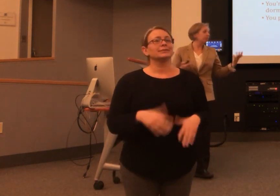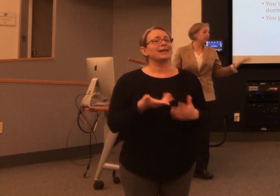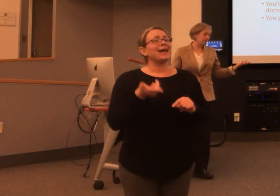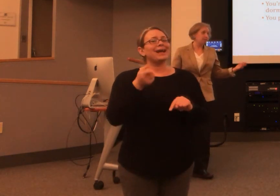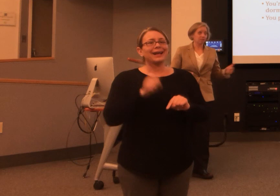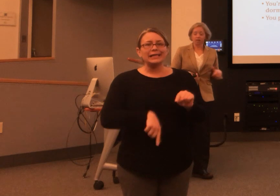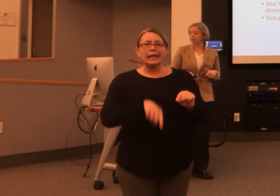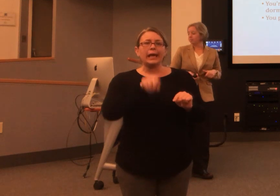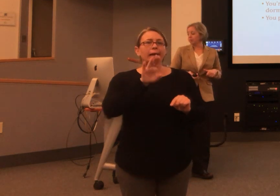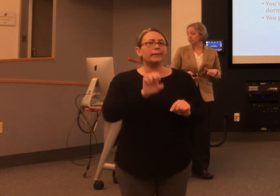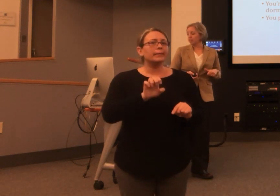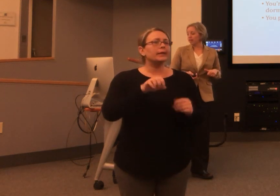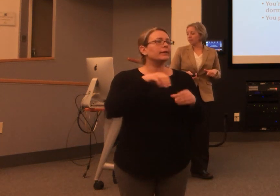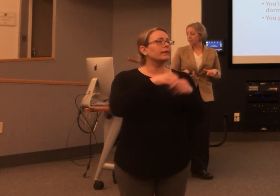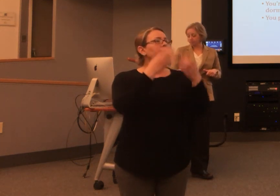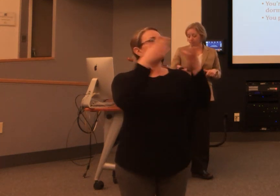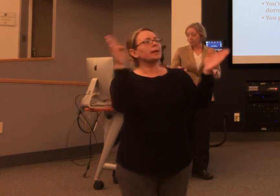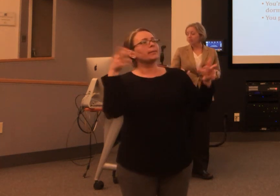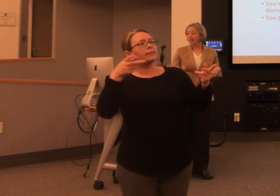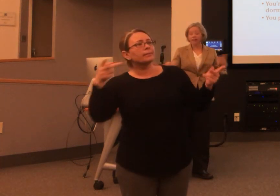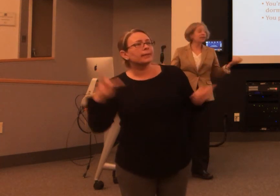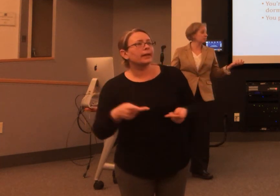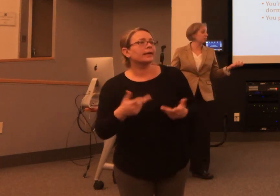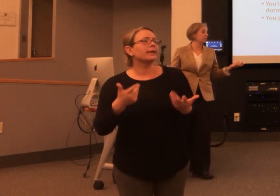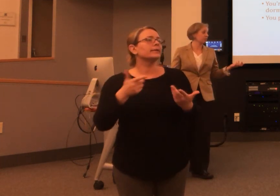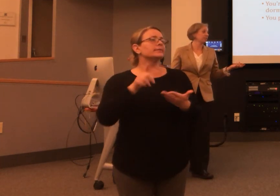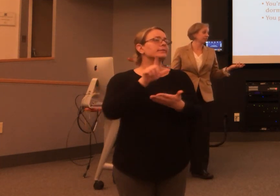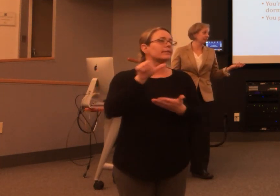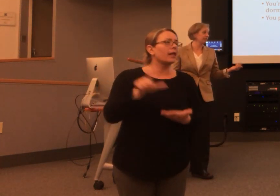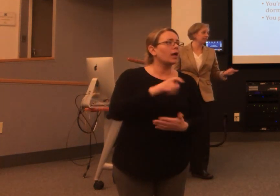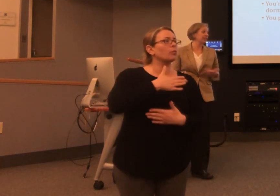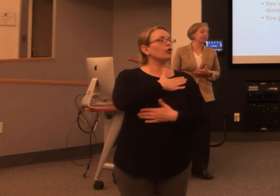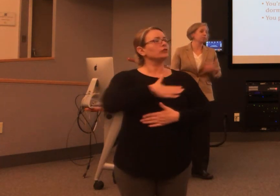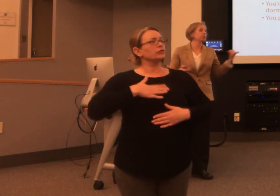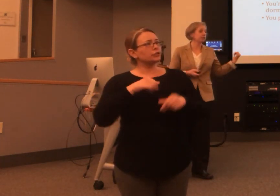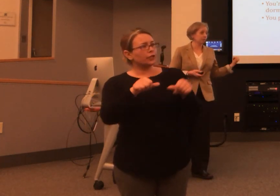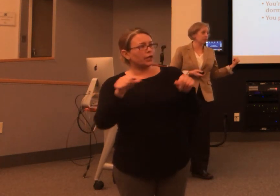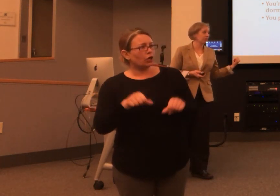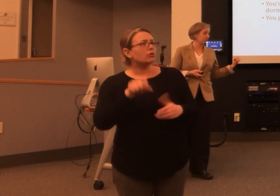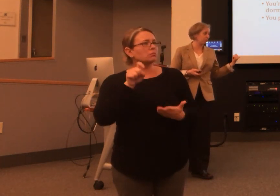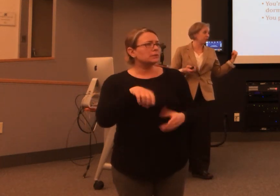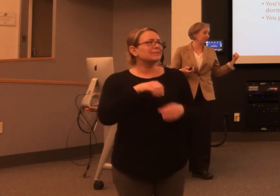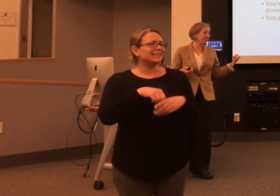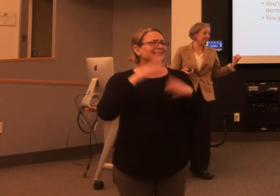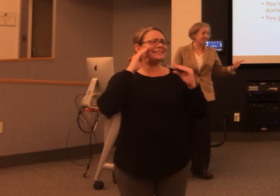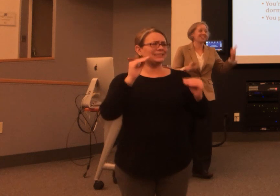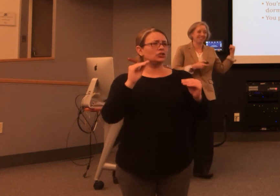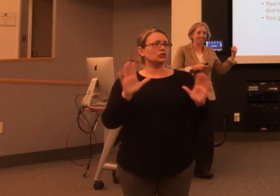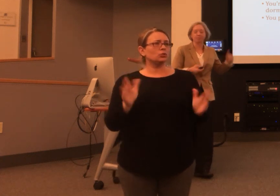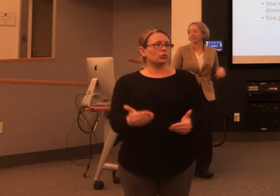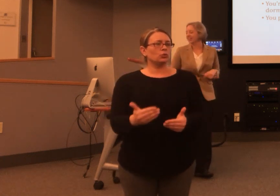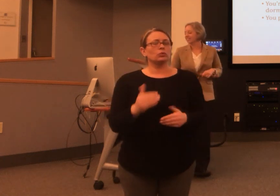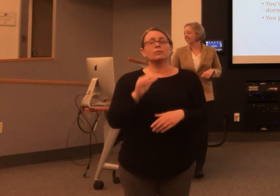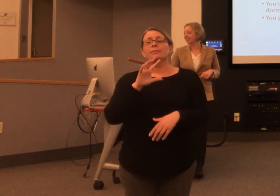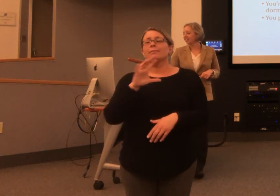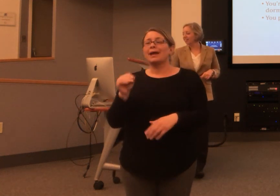Then you need permission for that. And it has to be purchased legally. You can't take a bootleg version that you filmed in the movie theater and broadcast it here.